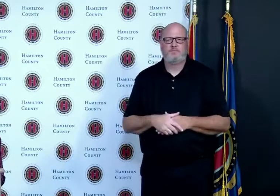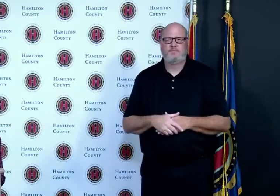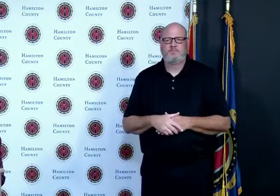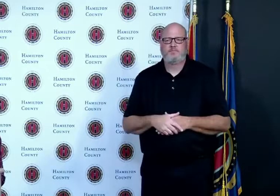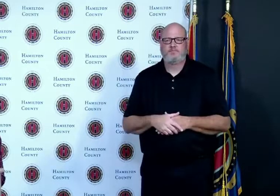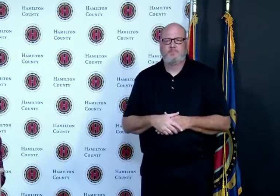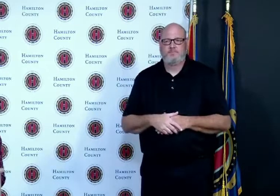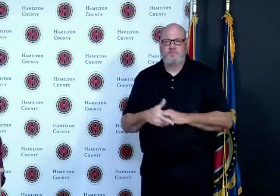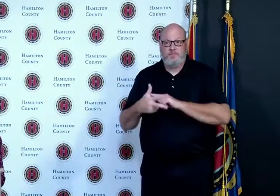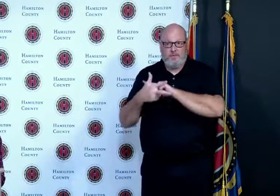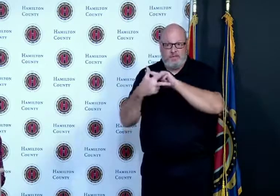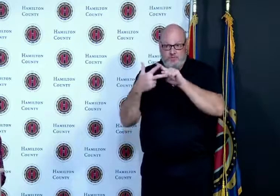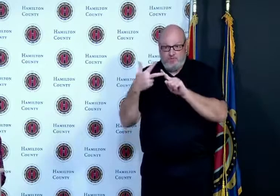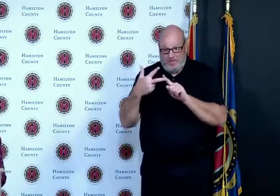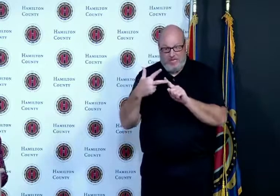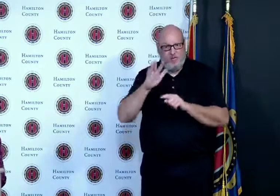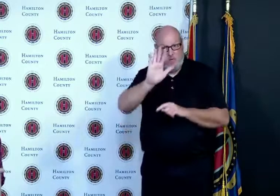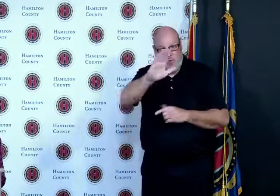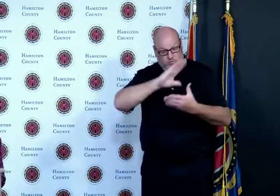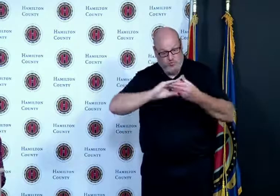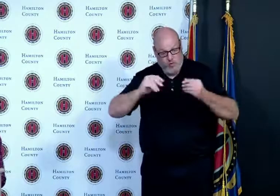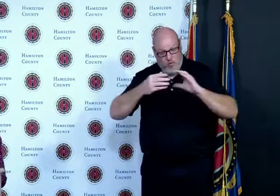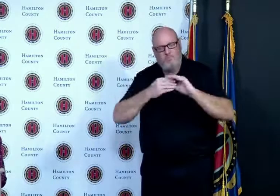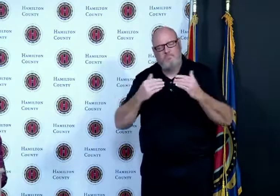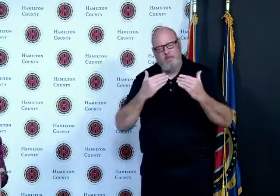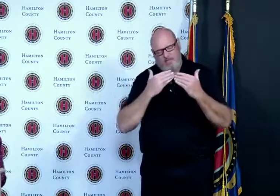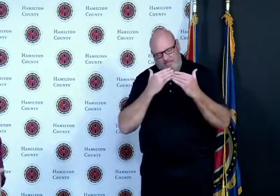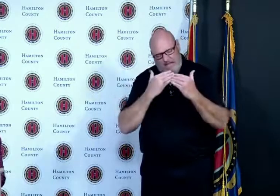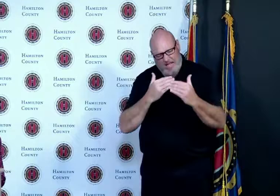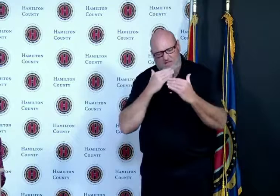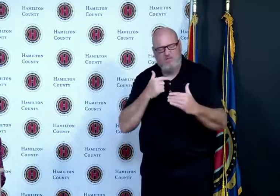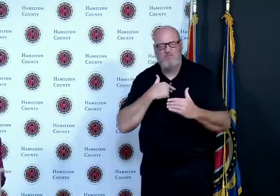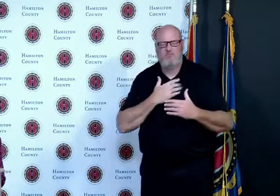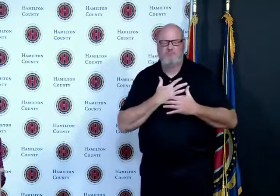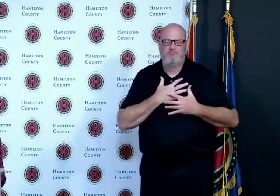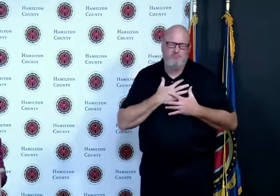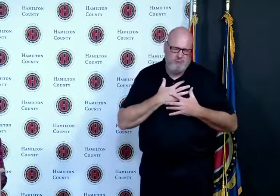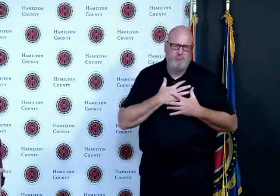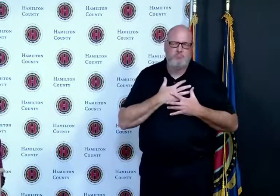your stories they're unique and they're powerful and so thank you so much for helping us encourage